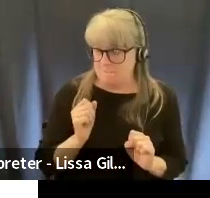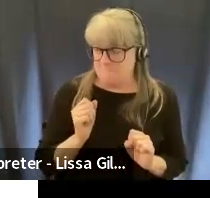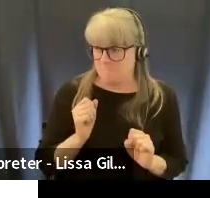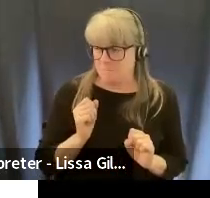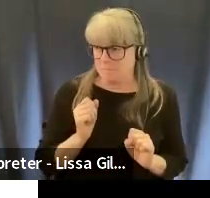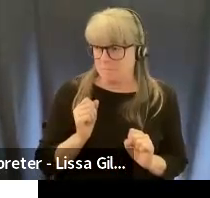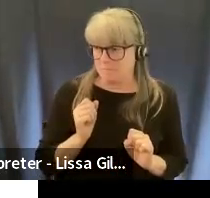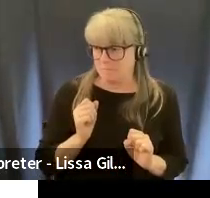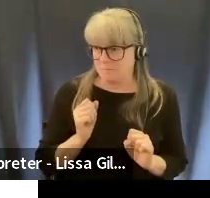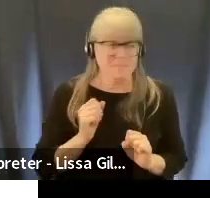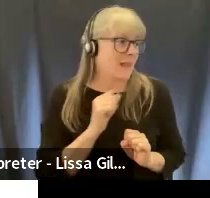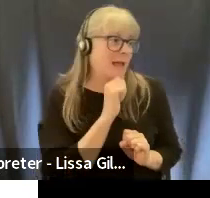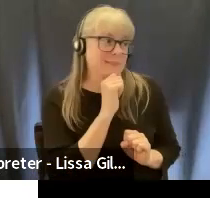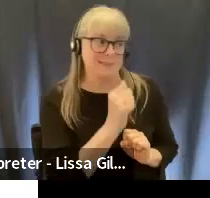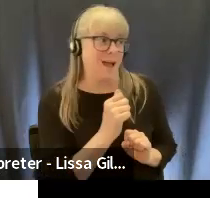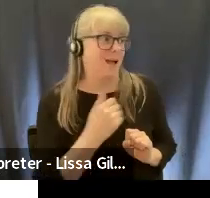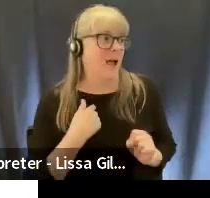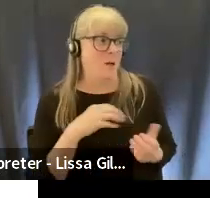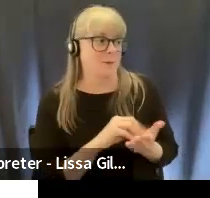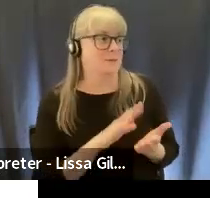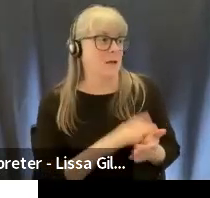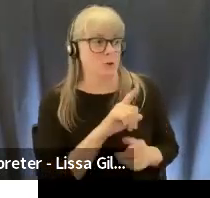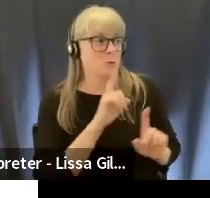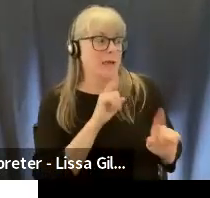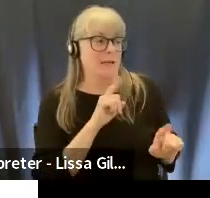I'm did not. I just put that you answered them. Live?